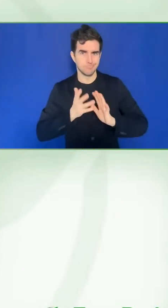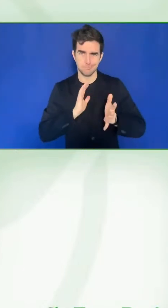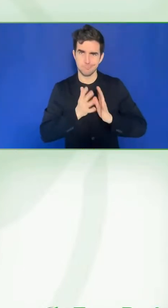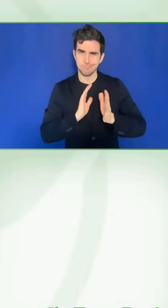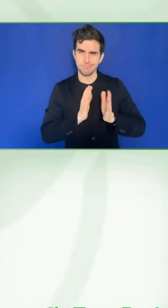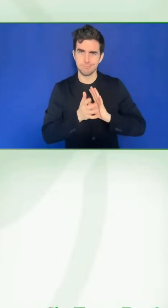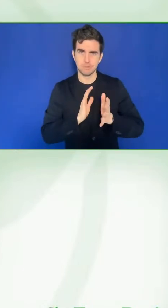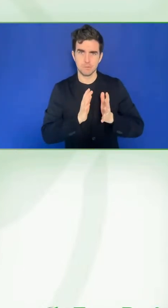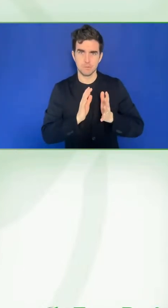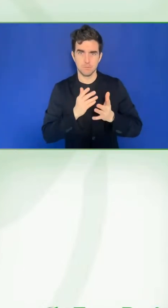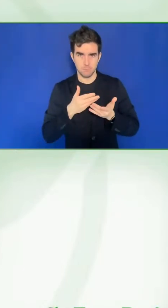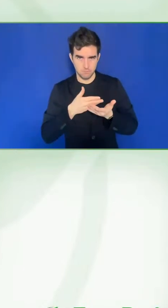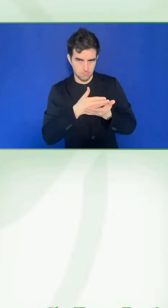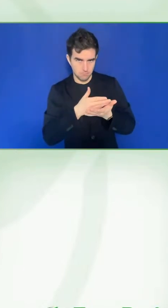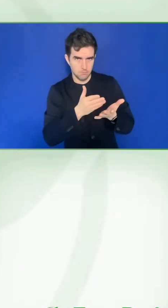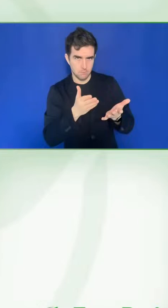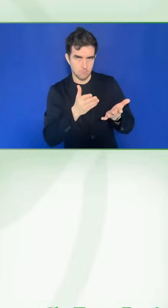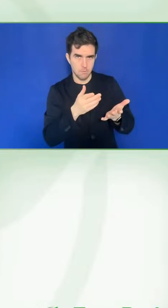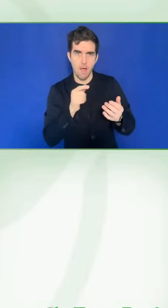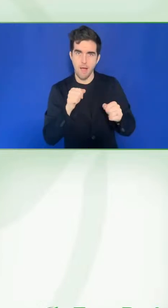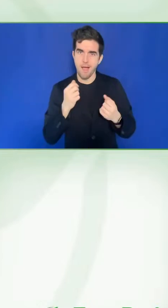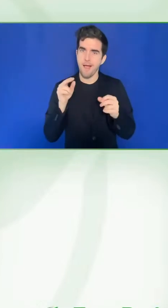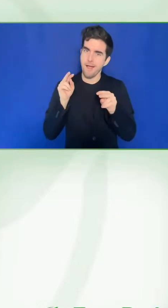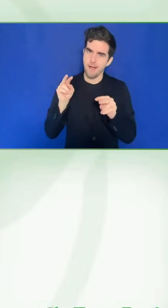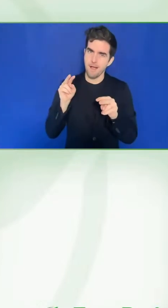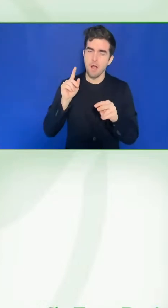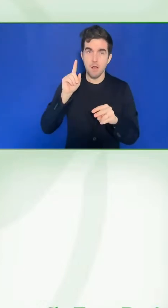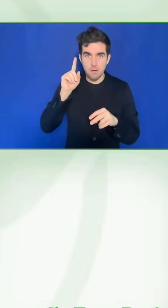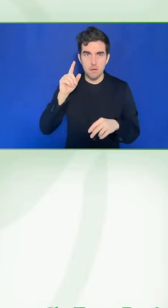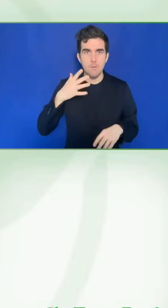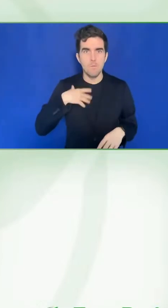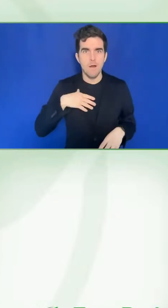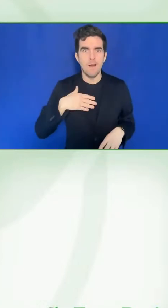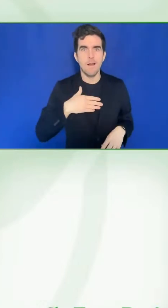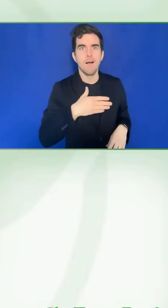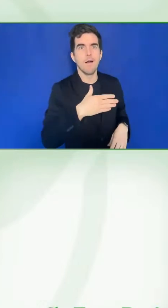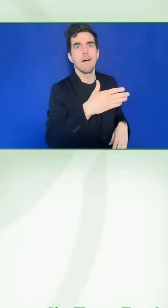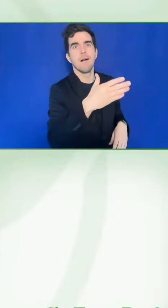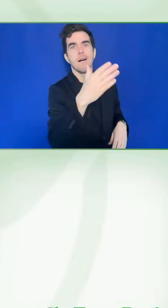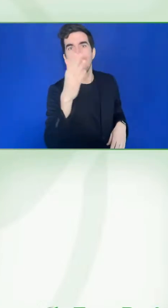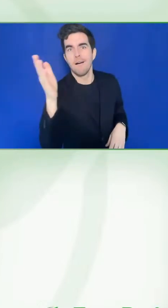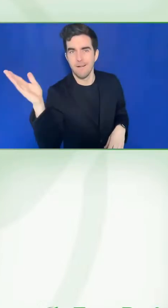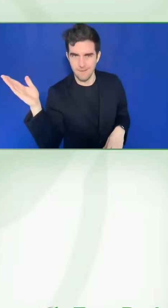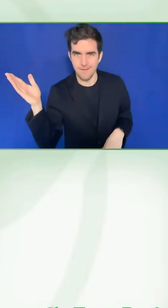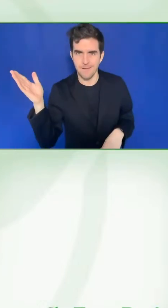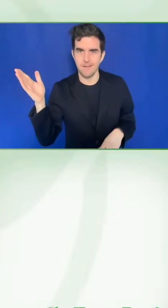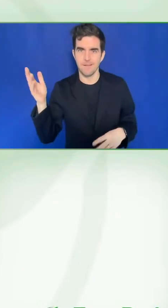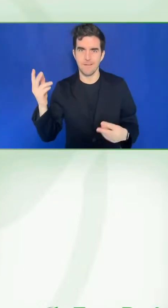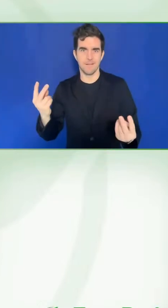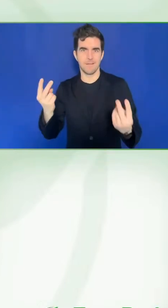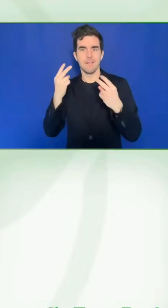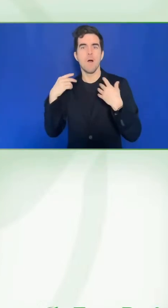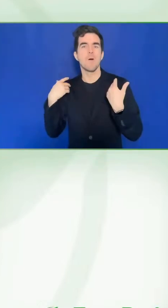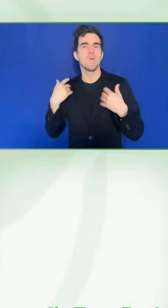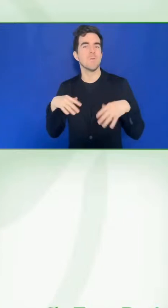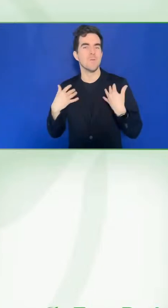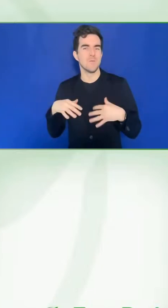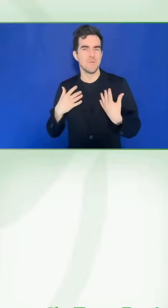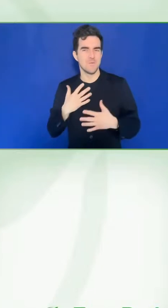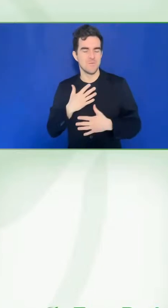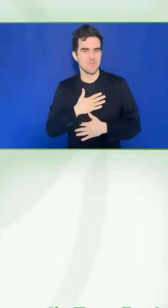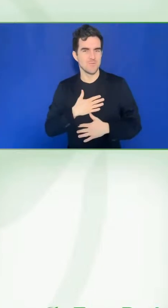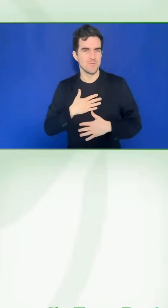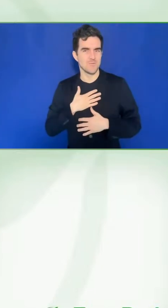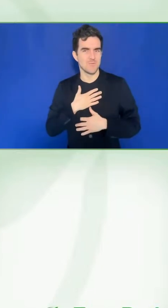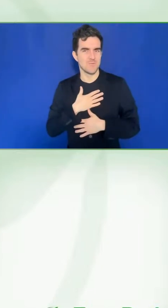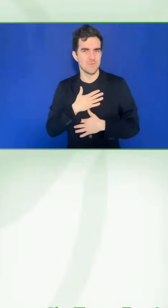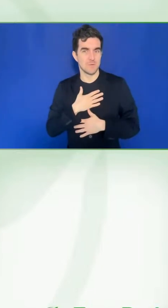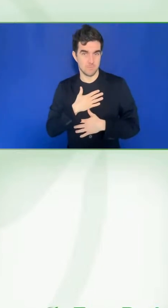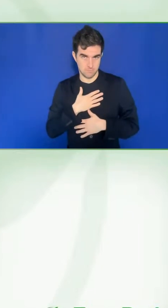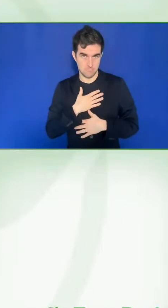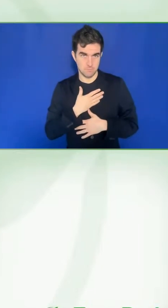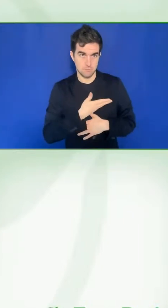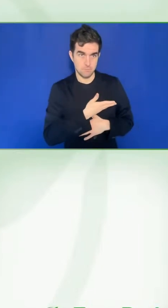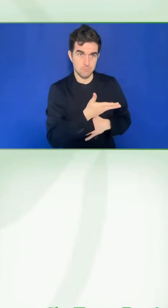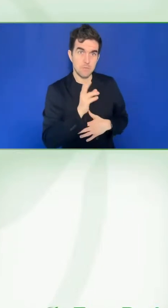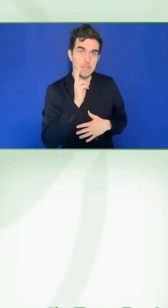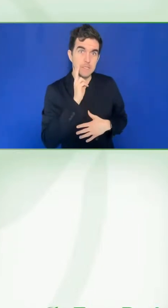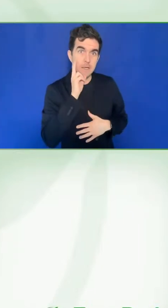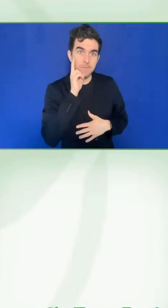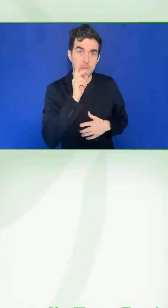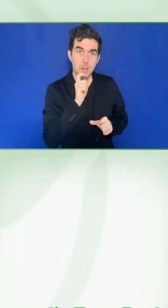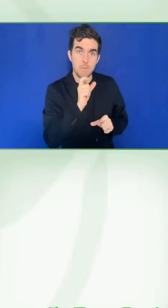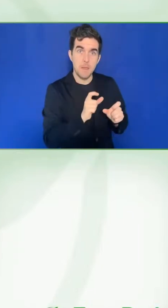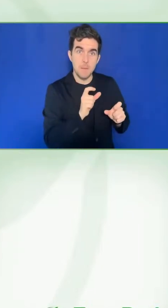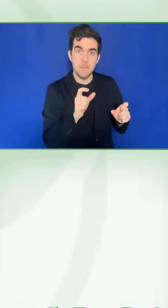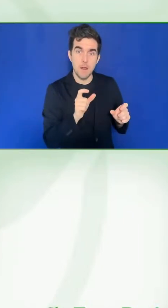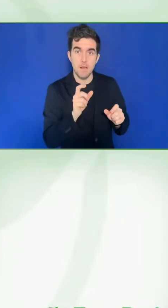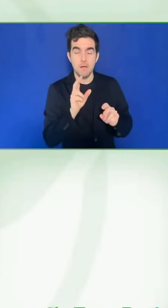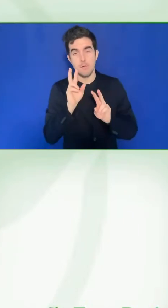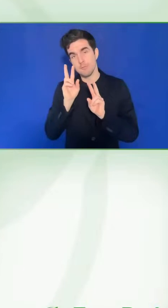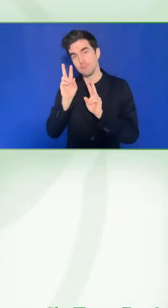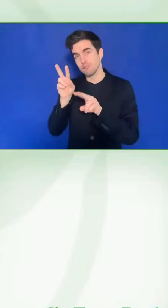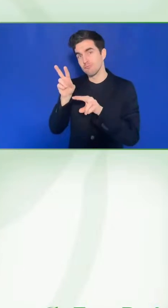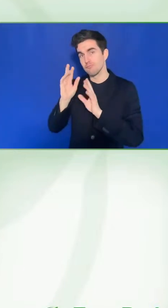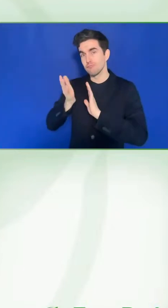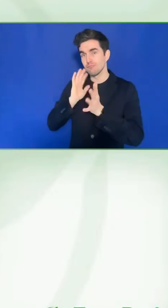All of our programs aim to be inclusive, interdisciplinary, and in national, as well as intergenerational.